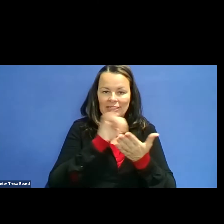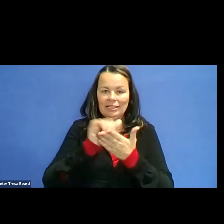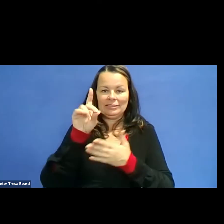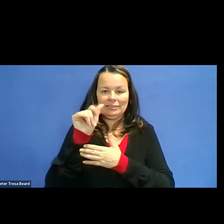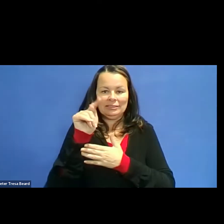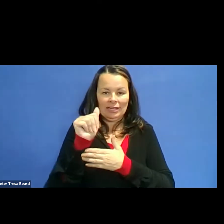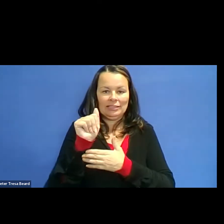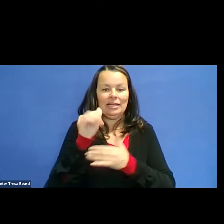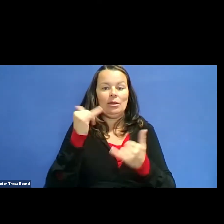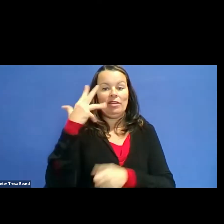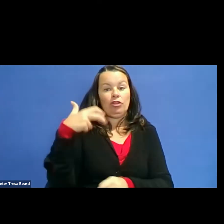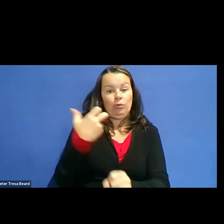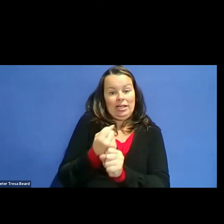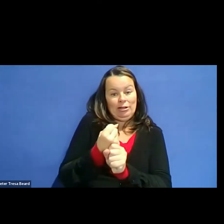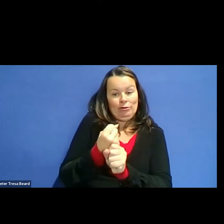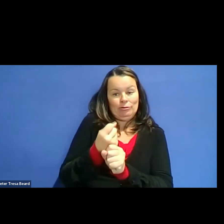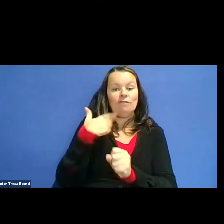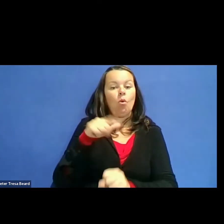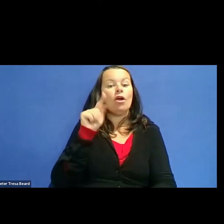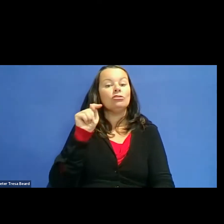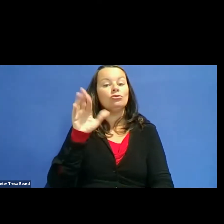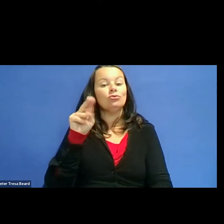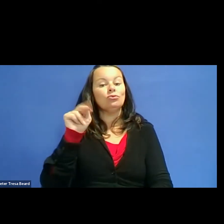as well as answers which we'll be pleased to share with you today.